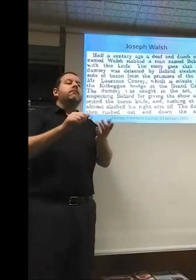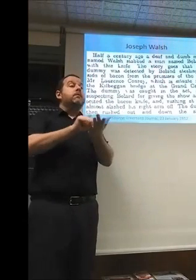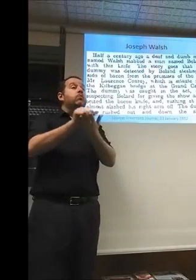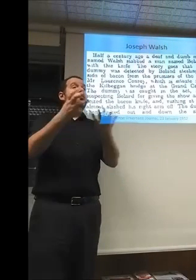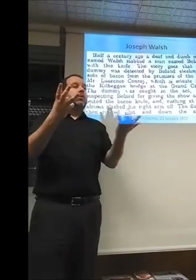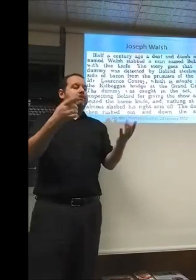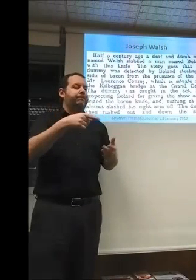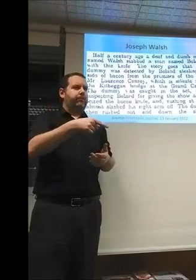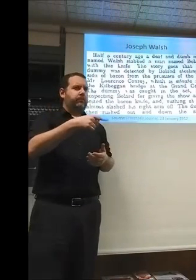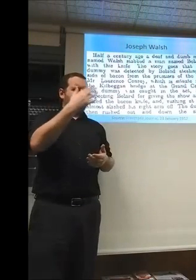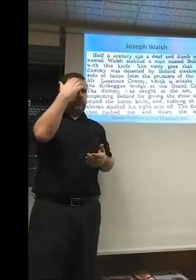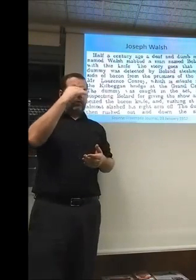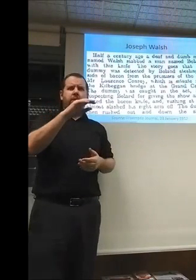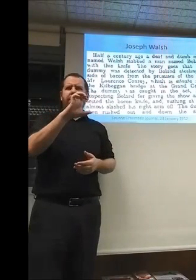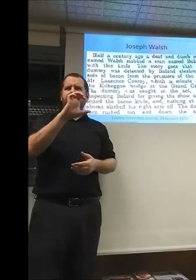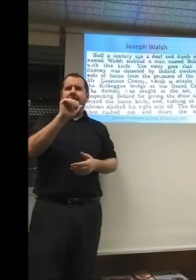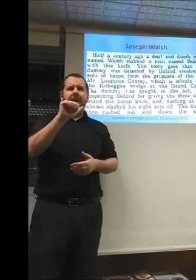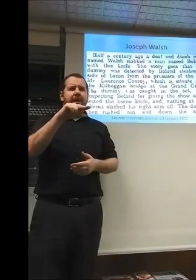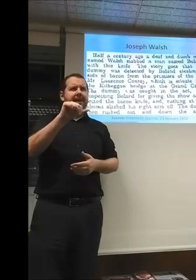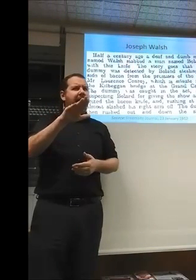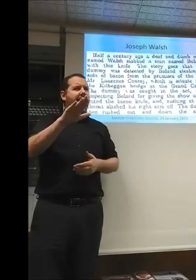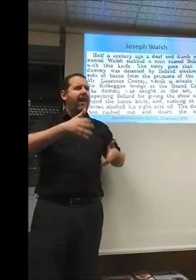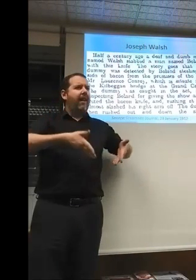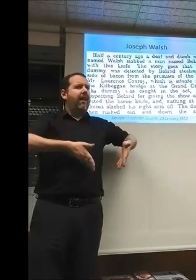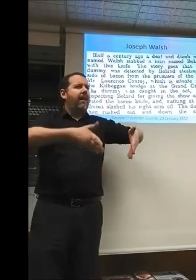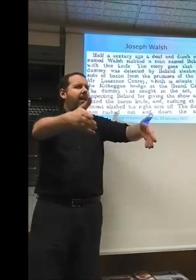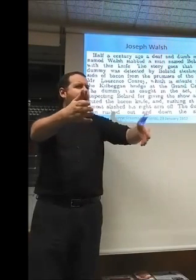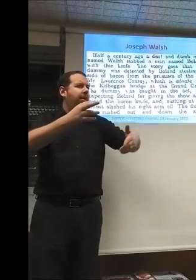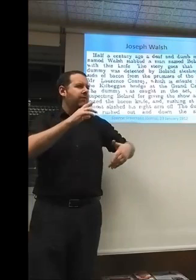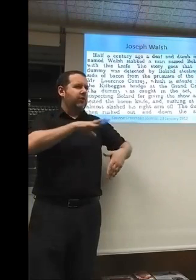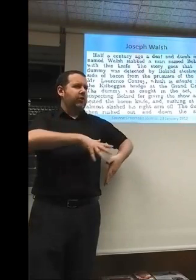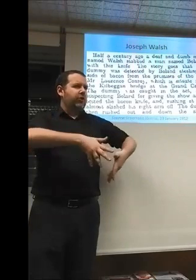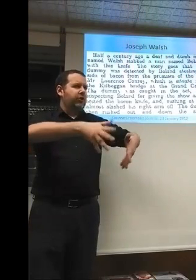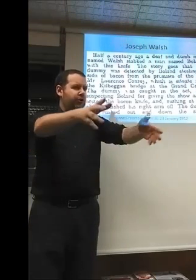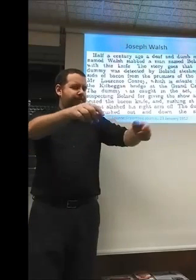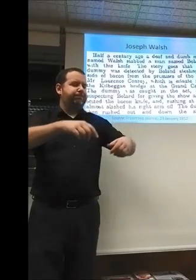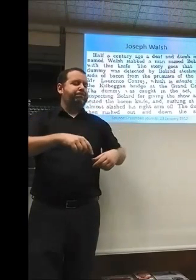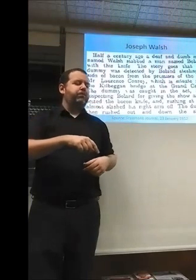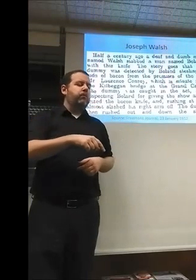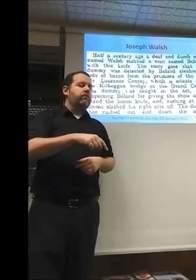and wanted him to be found guilty. So that may have influenced the interpretation.